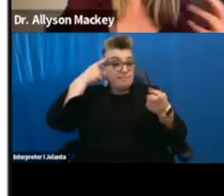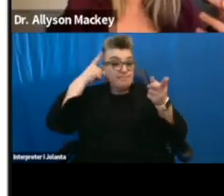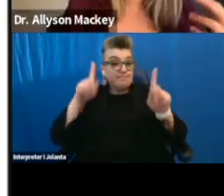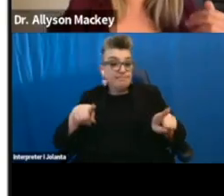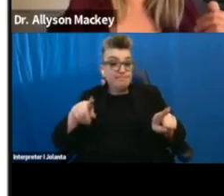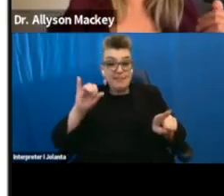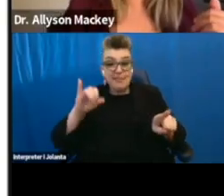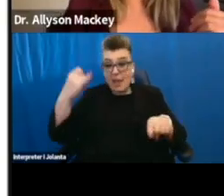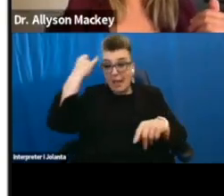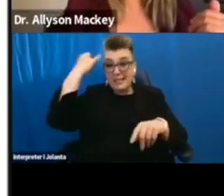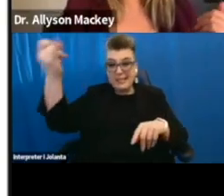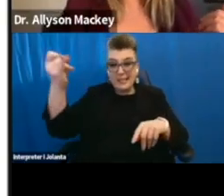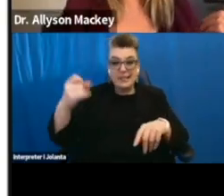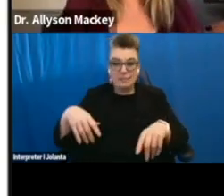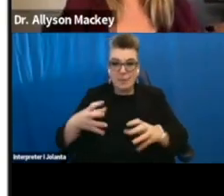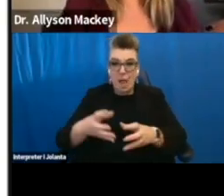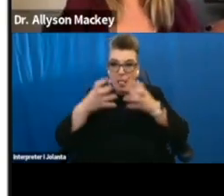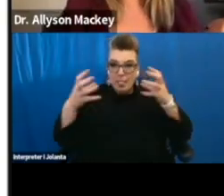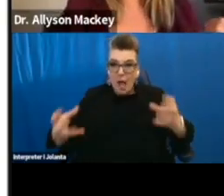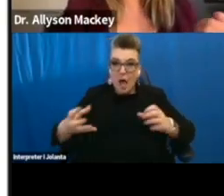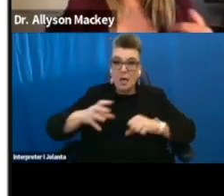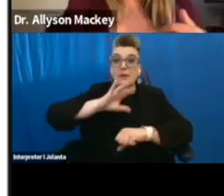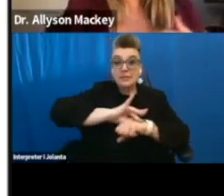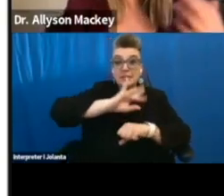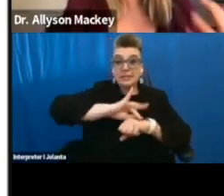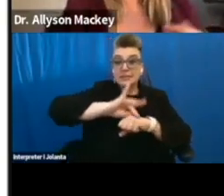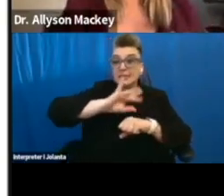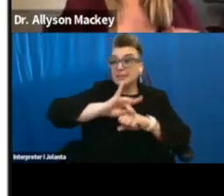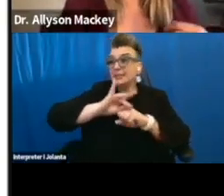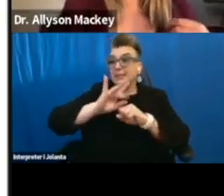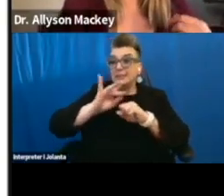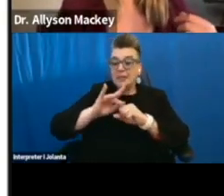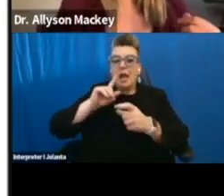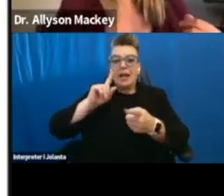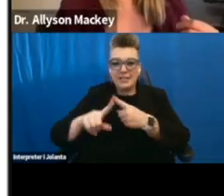lot of gluing into place until adulthood but maybe the experiences we have even